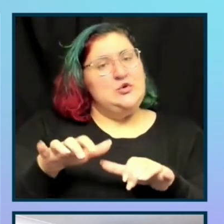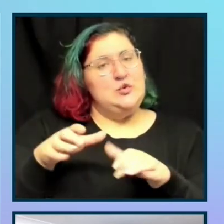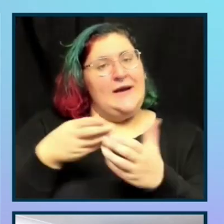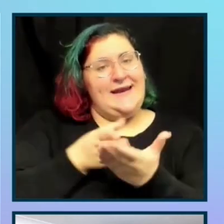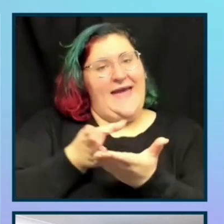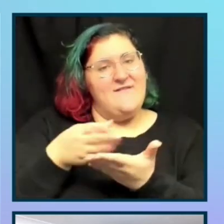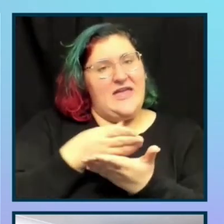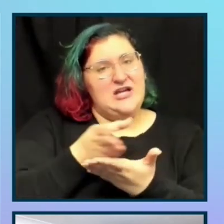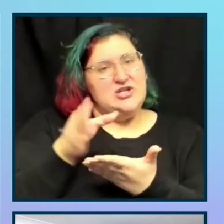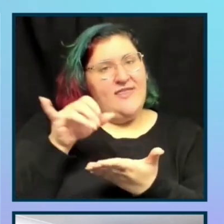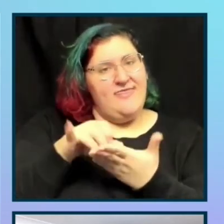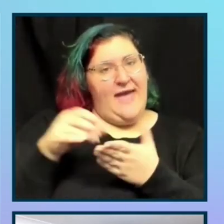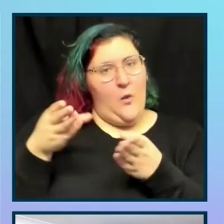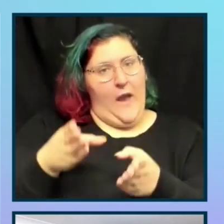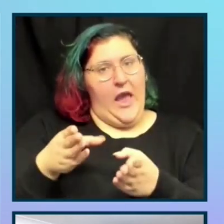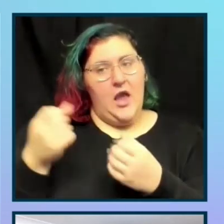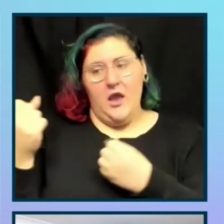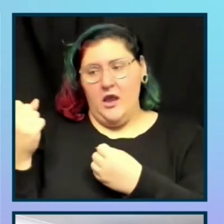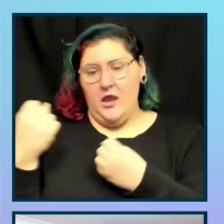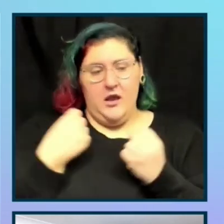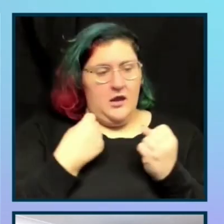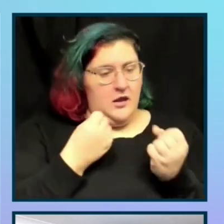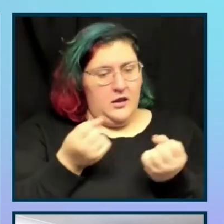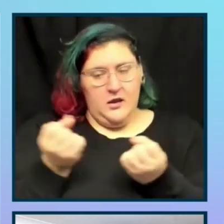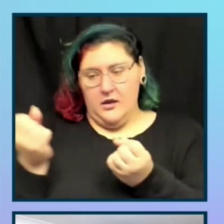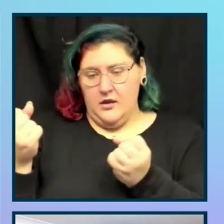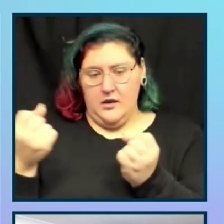normally you would navigate using the compass in Sea of Thieves.